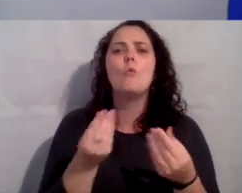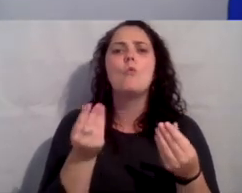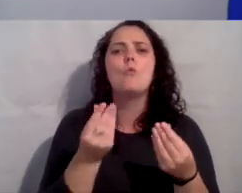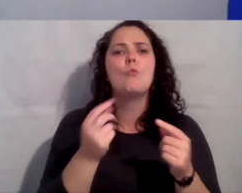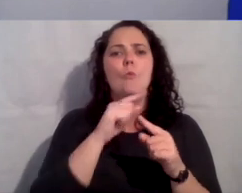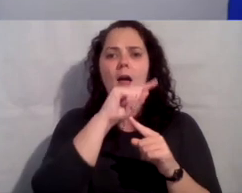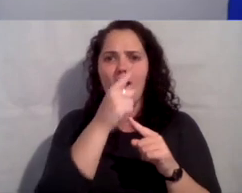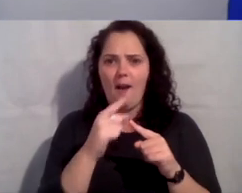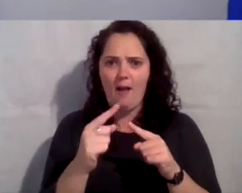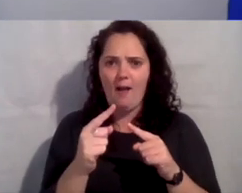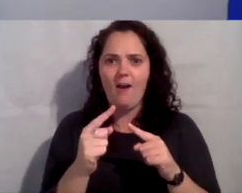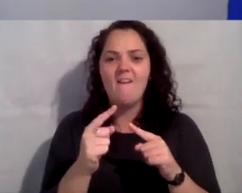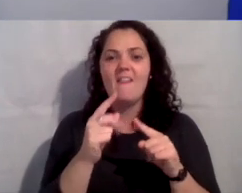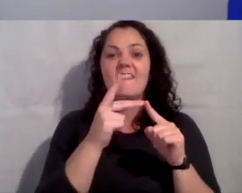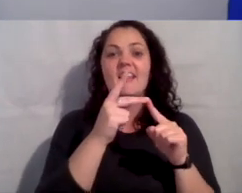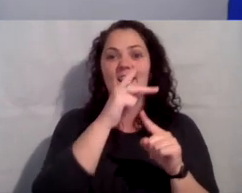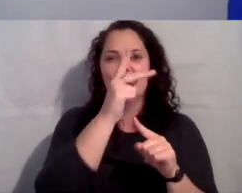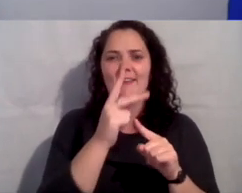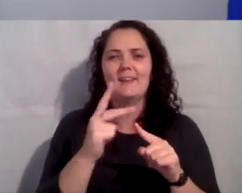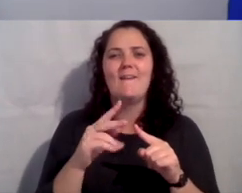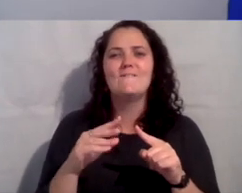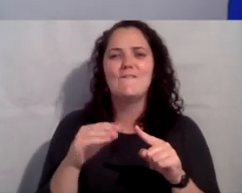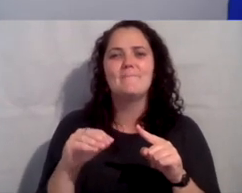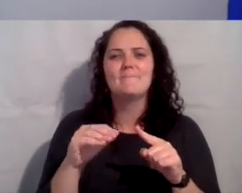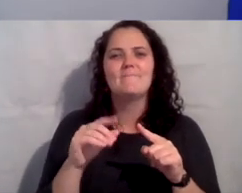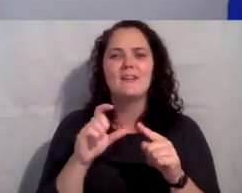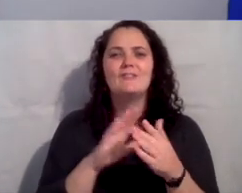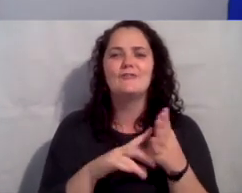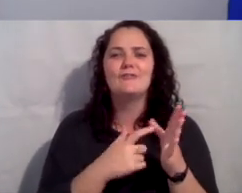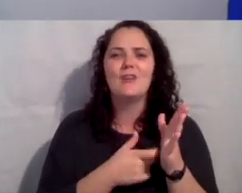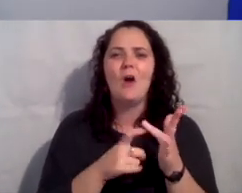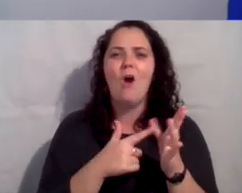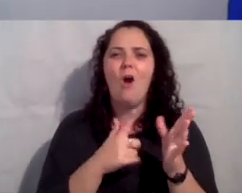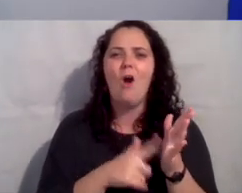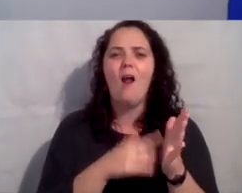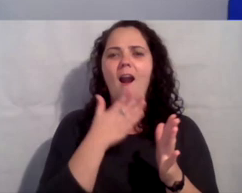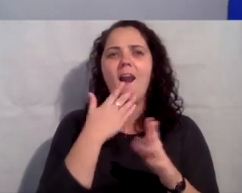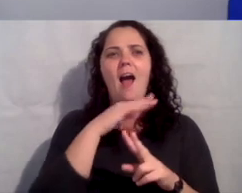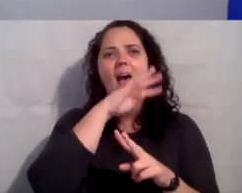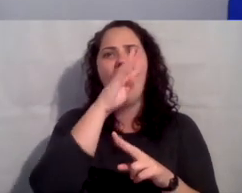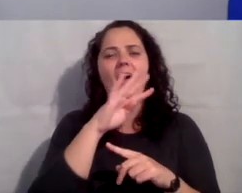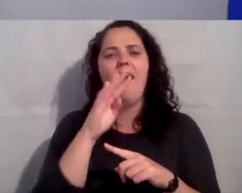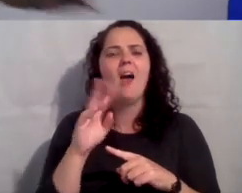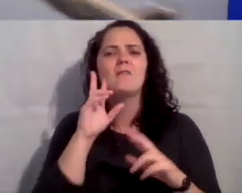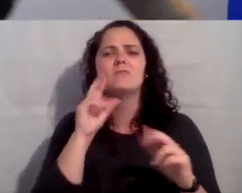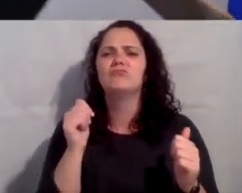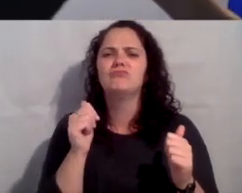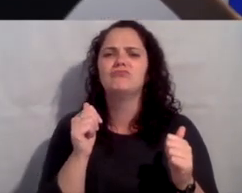the liquid line from the ink and then the dry line, the friable line from the charcoal and it gives a really beautiful rhythm to the drawing. So if you have any ink